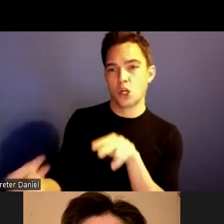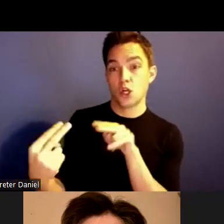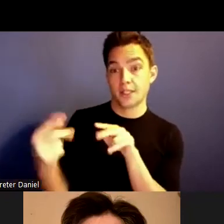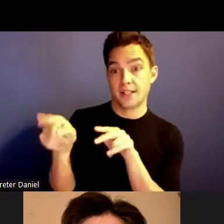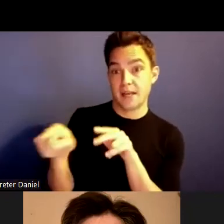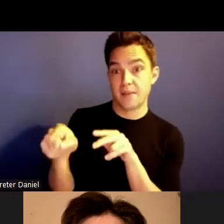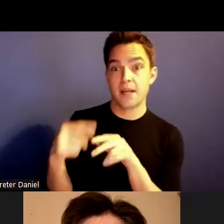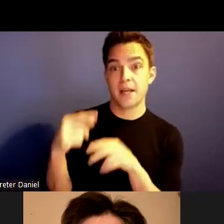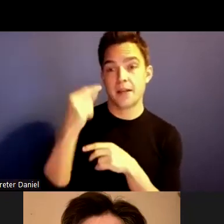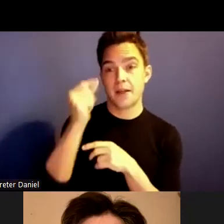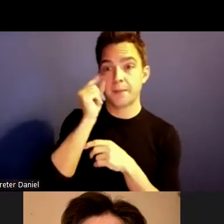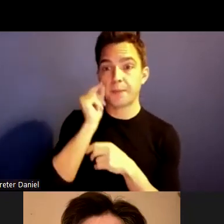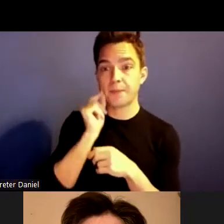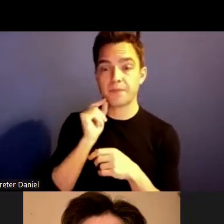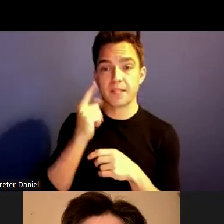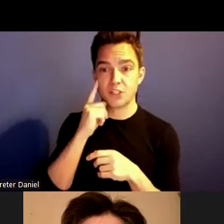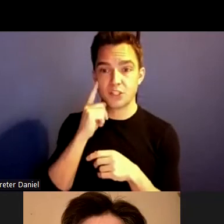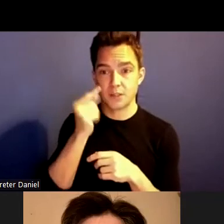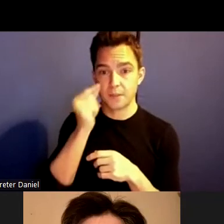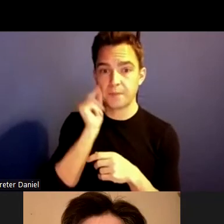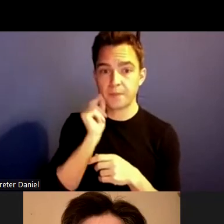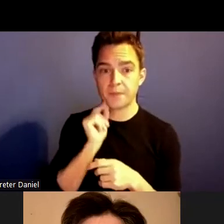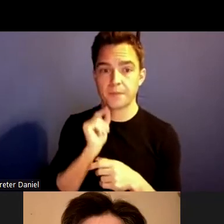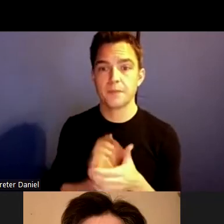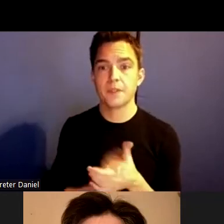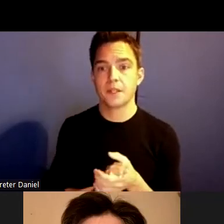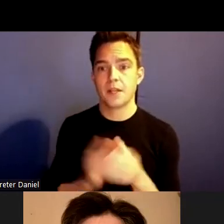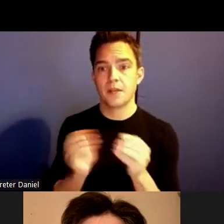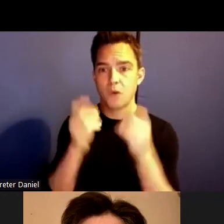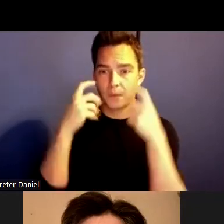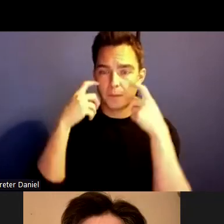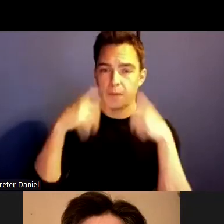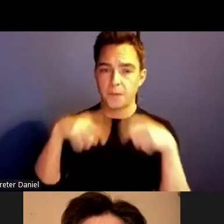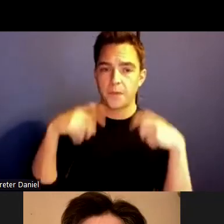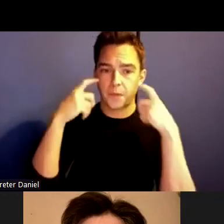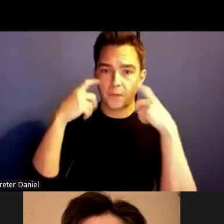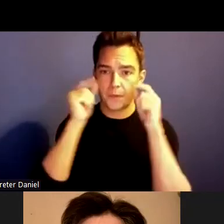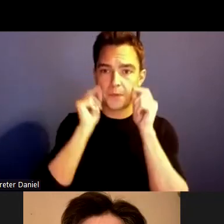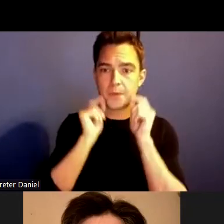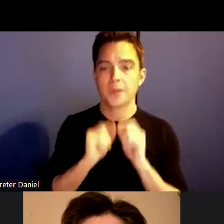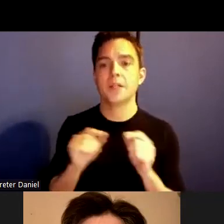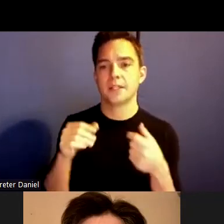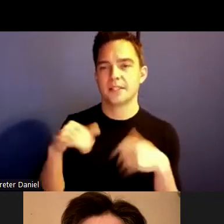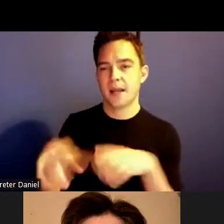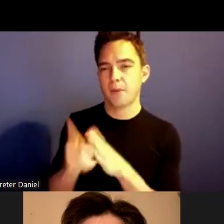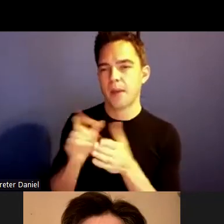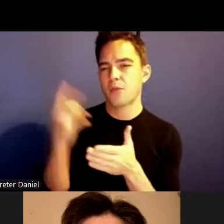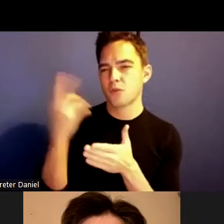tear coming down his cheek, and then more tears coming down his cheeks. And at that moment, I realized he understood